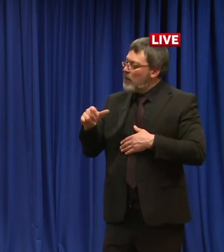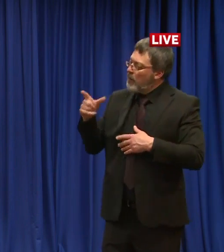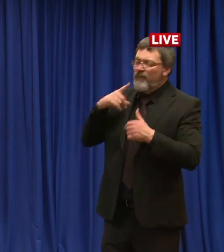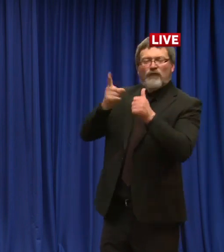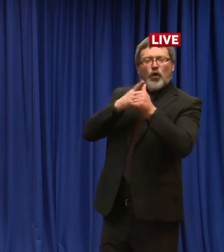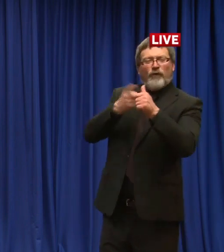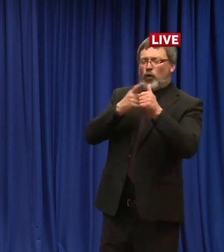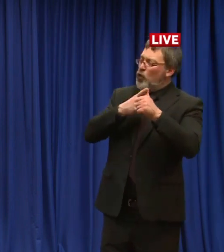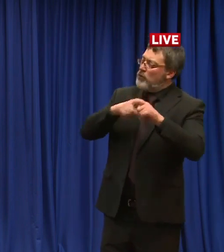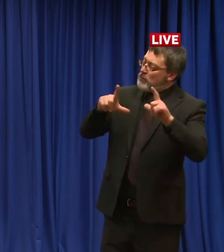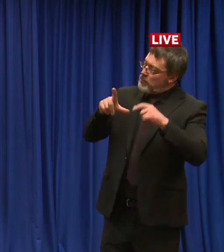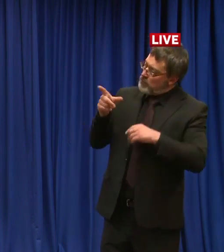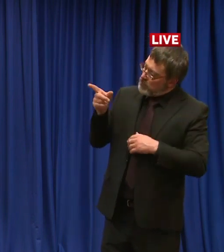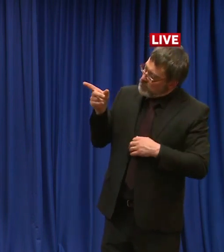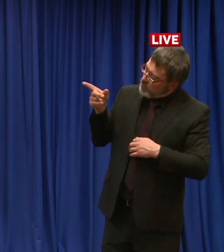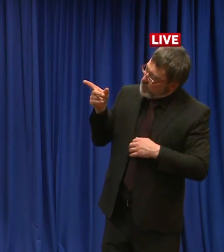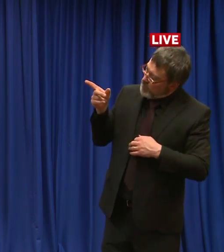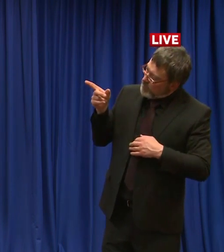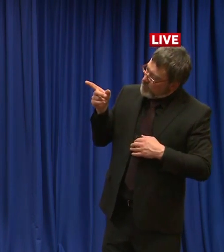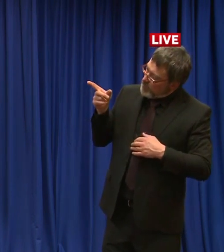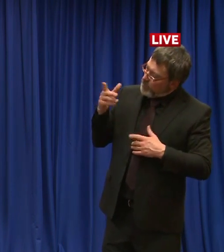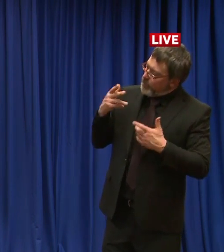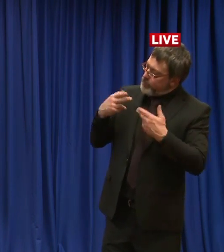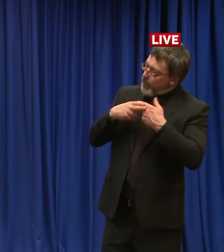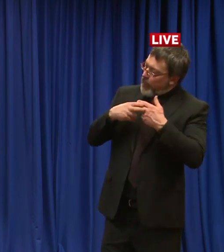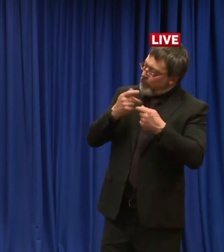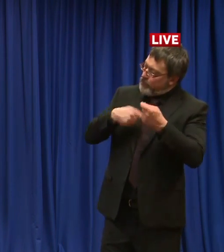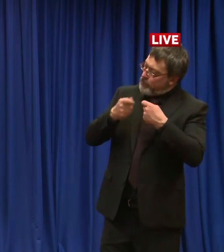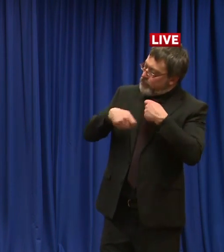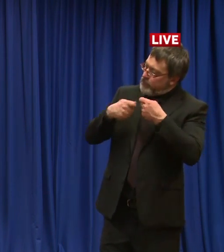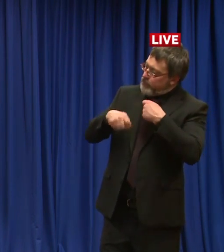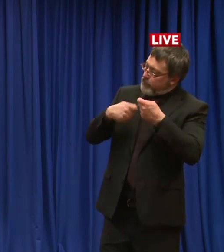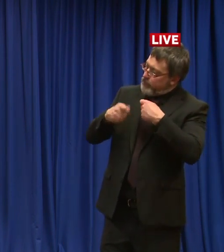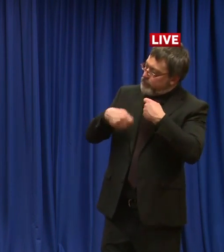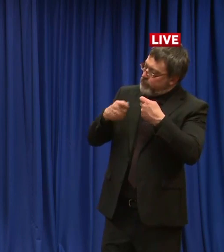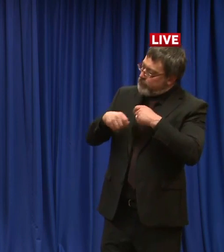LET ME GO BACK TO THAT SLIDE AGAIN.